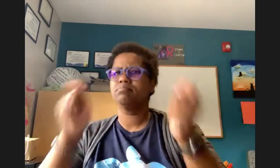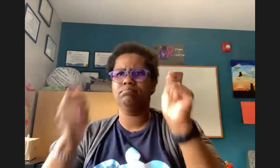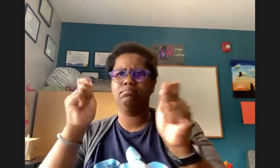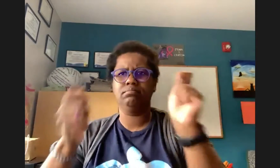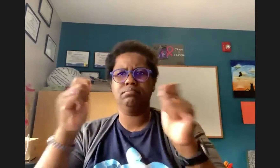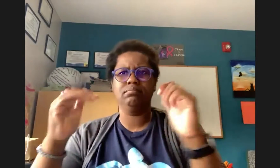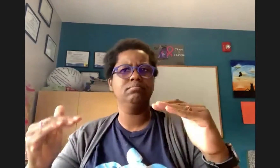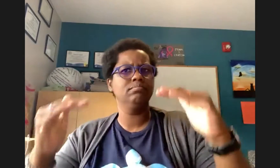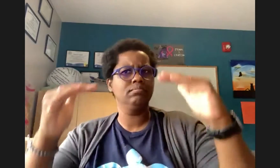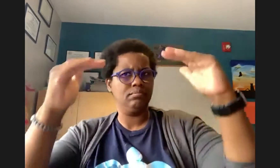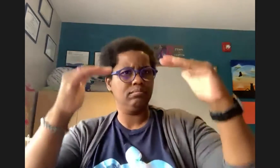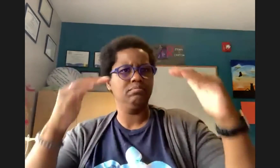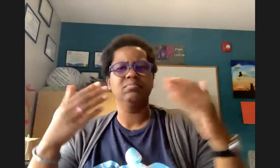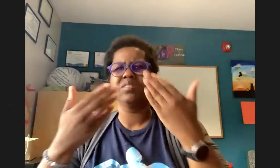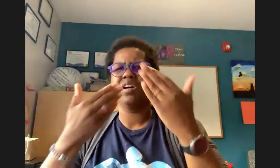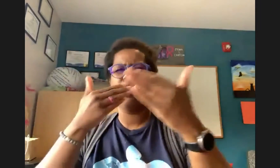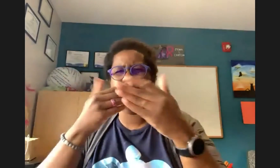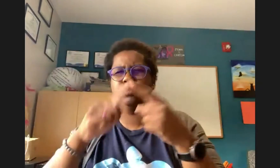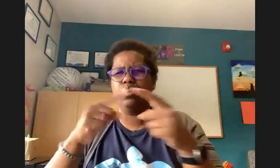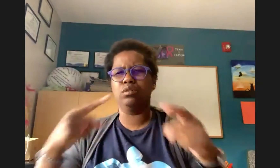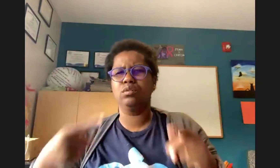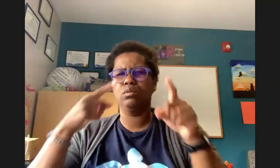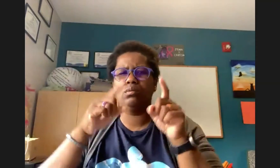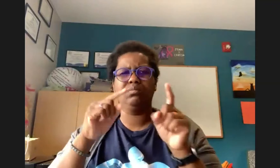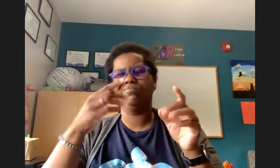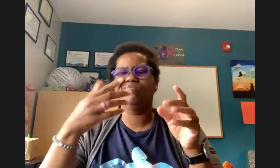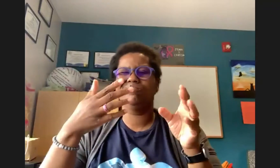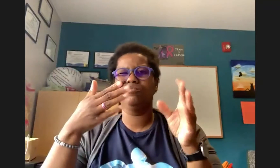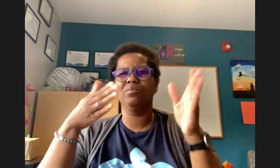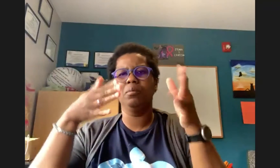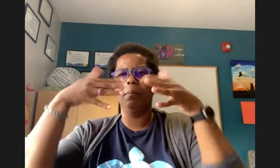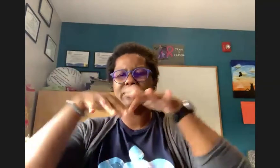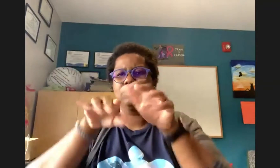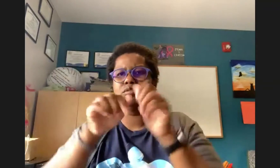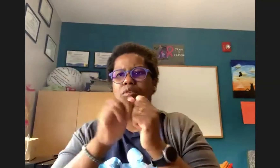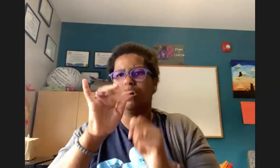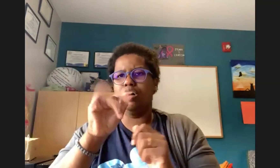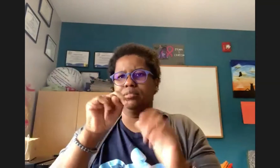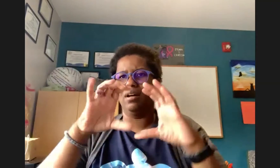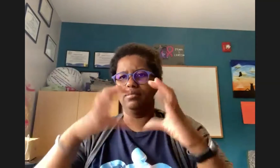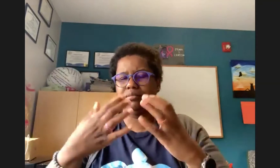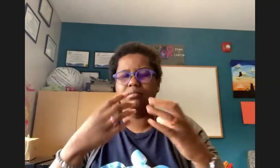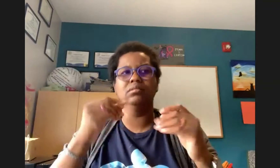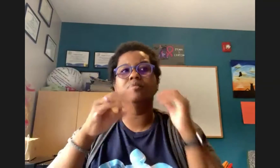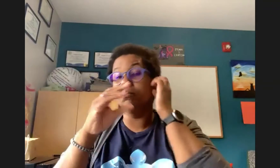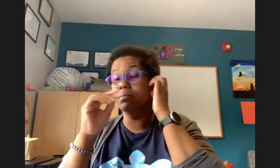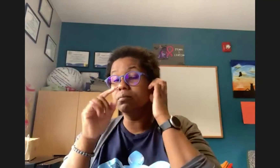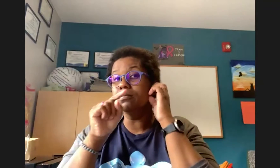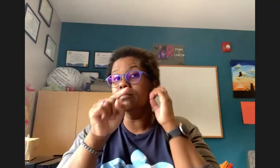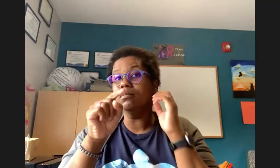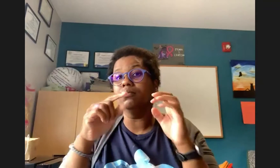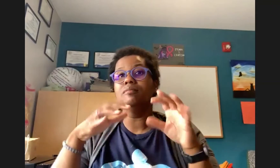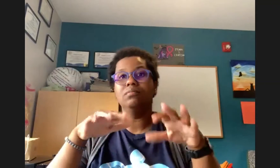of course, as I continued through my studies. It became more and more challenging. I took a multimedia arts class.